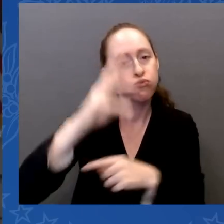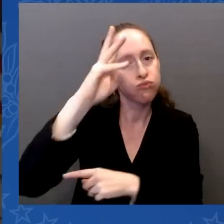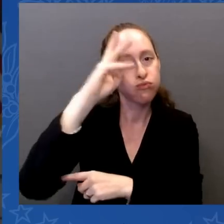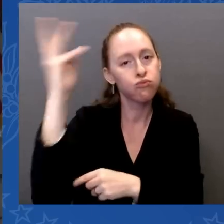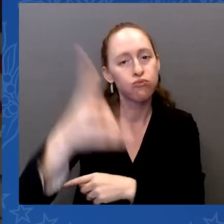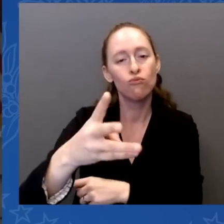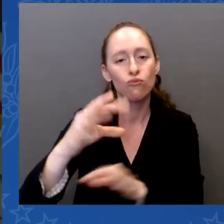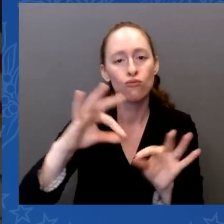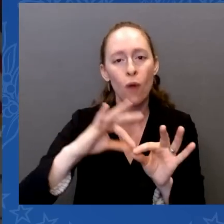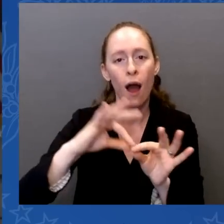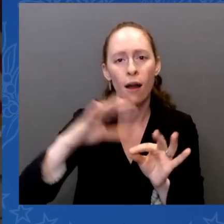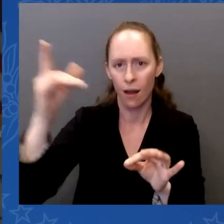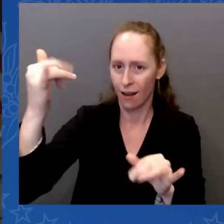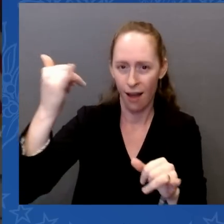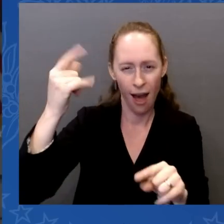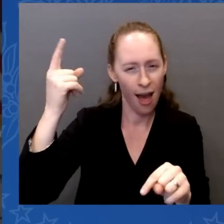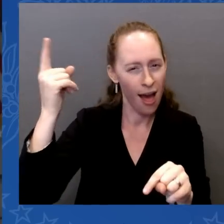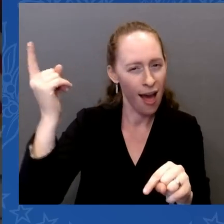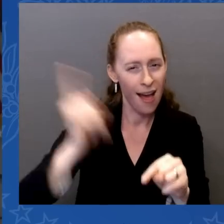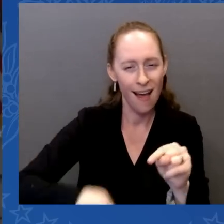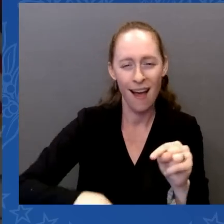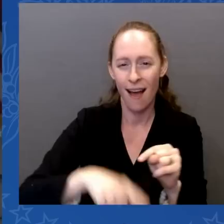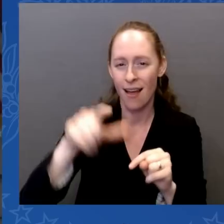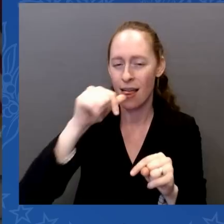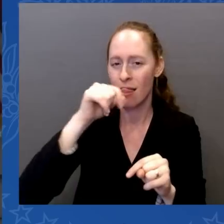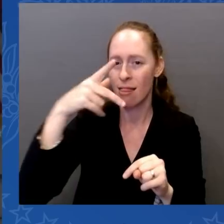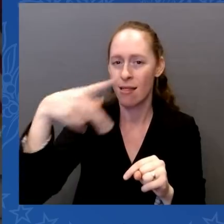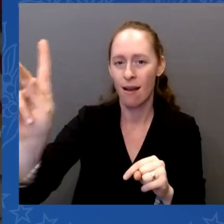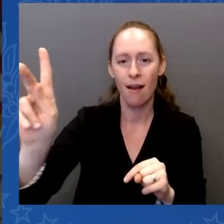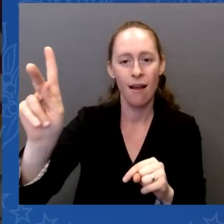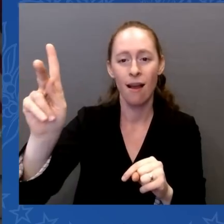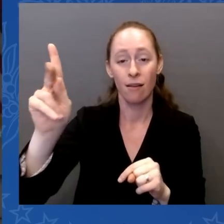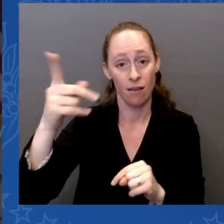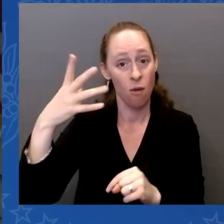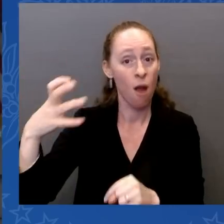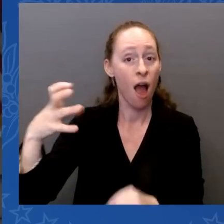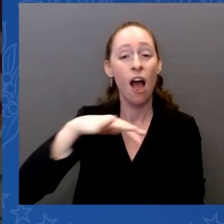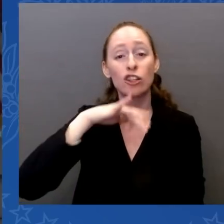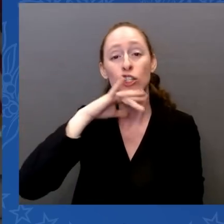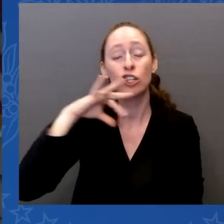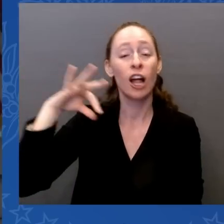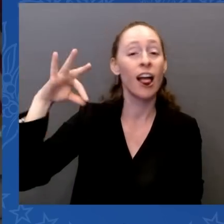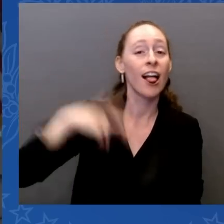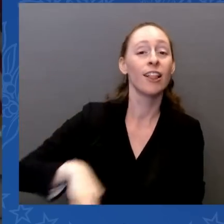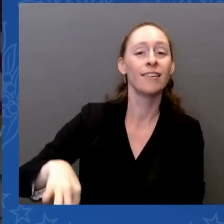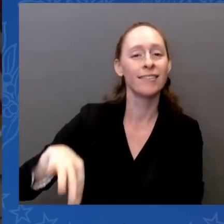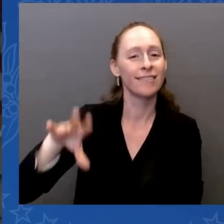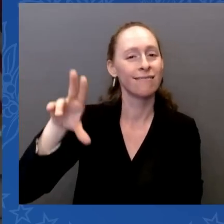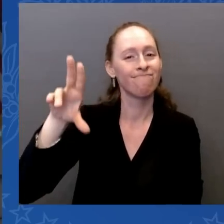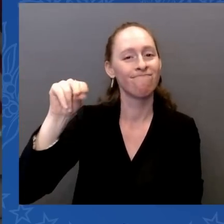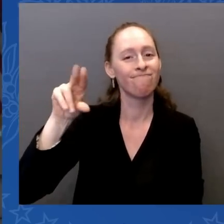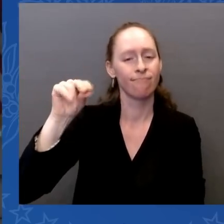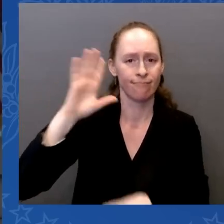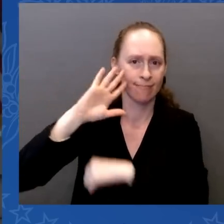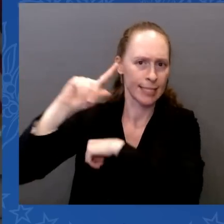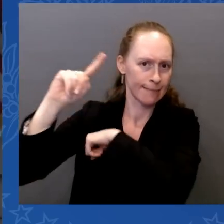faster than inflation, they'll be penalized and they have to rebate the money to Medicare. And from now on, if you're on Medicare